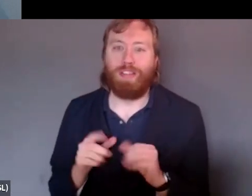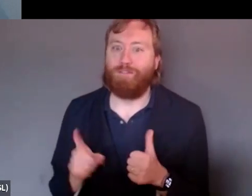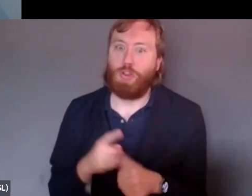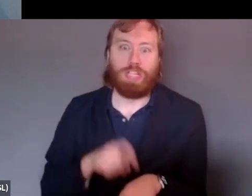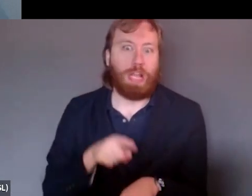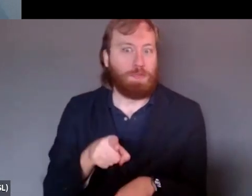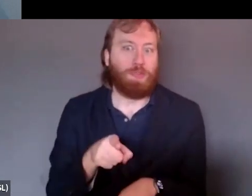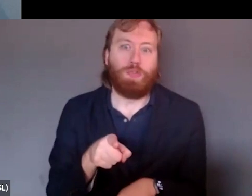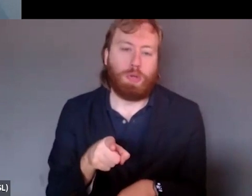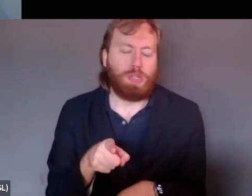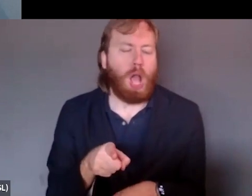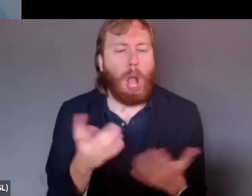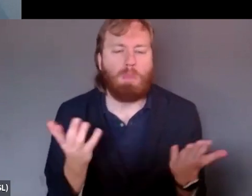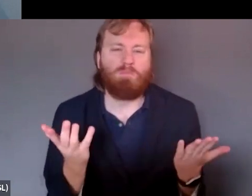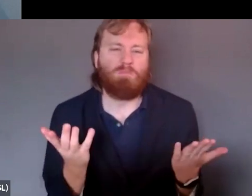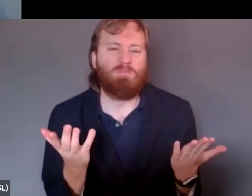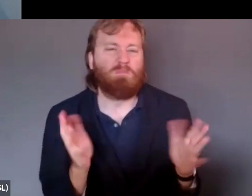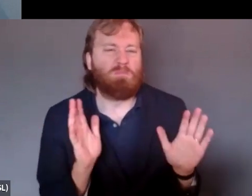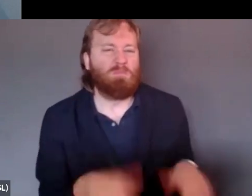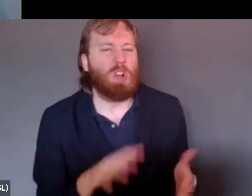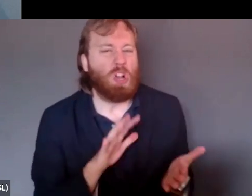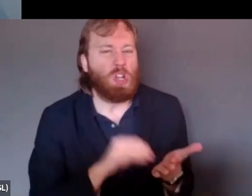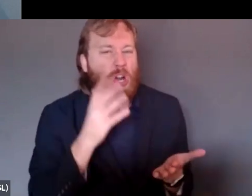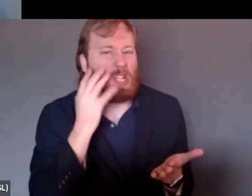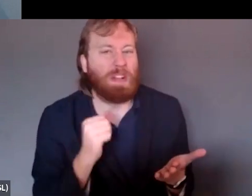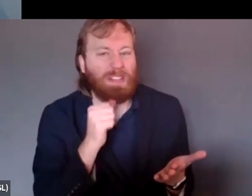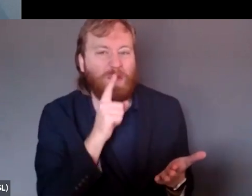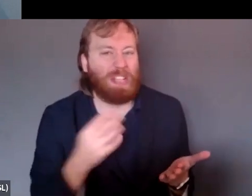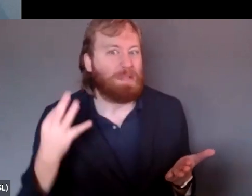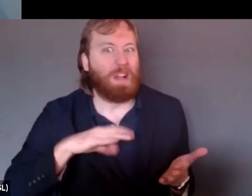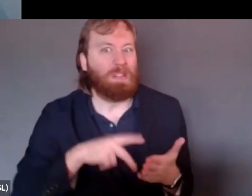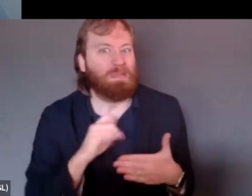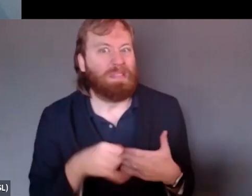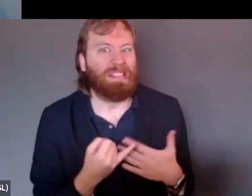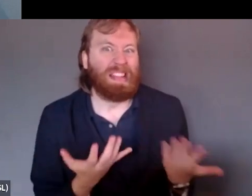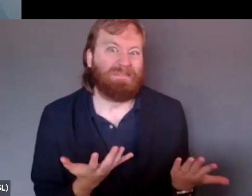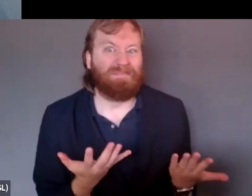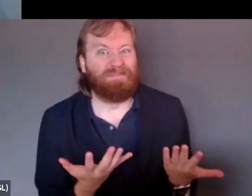we're just chalking this up to a learning experience, not really a profitable project." [chuckles] There's always one of those,